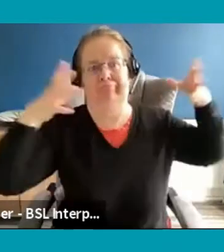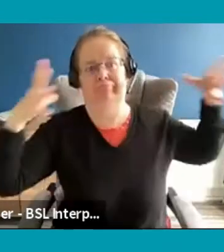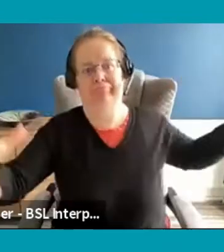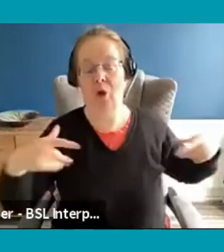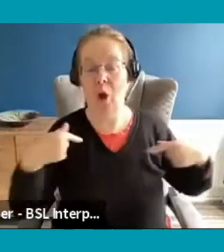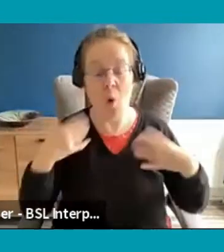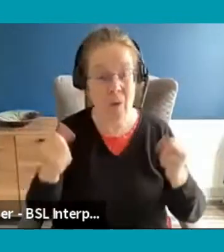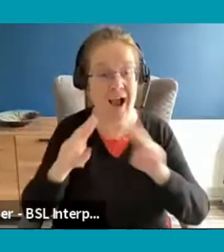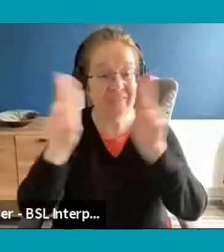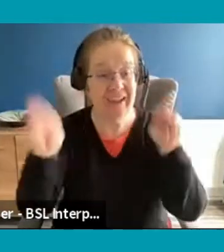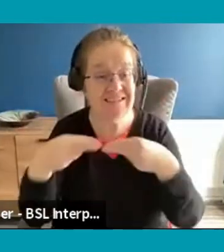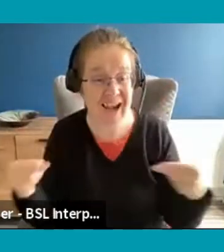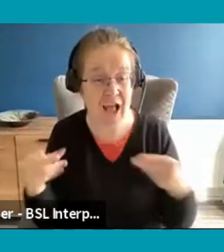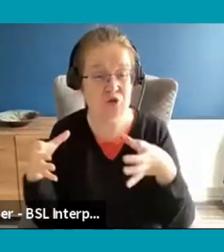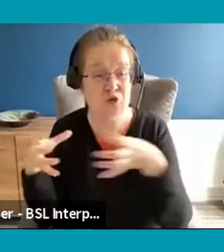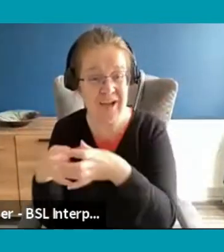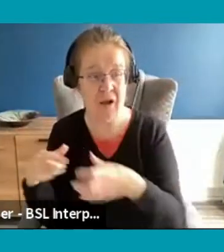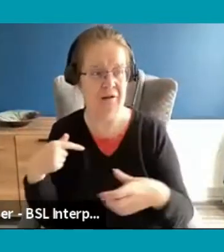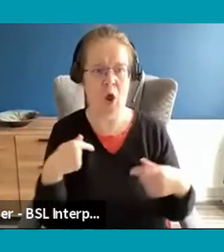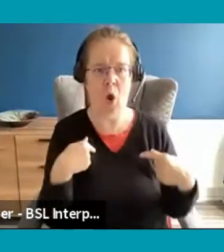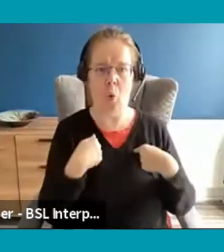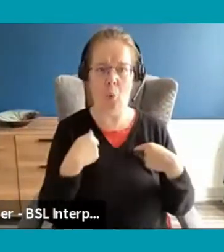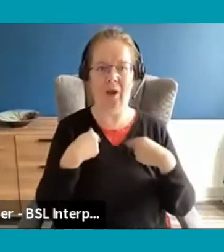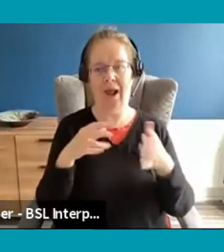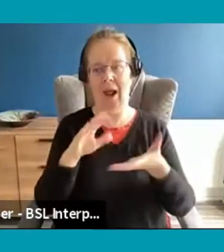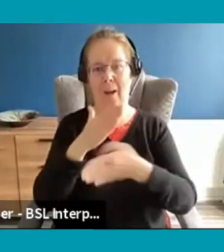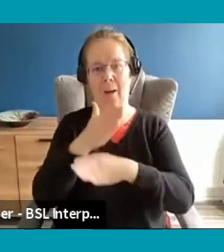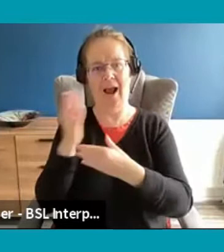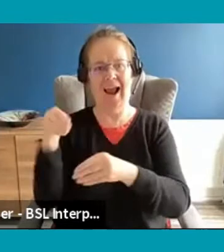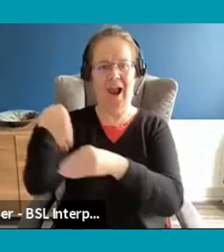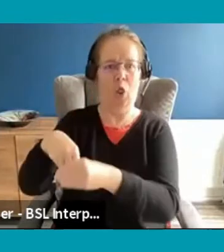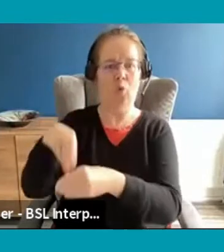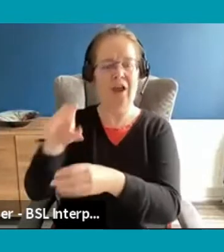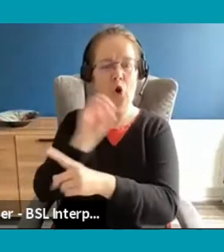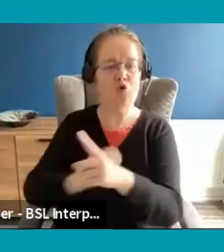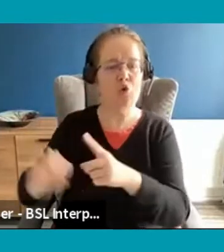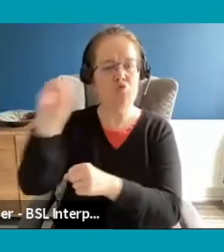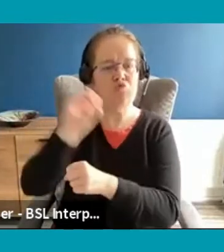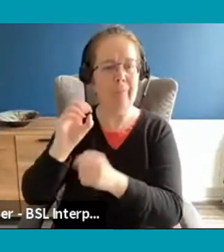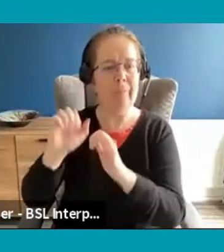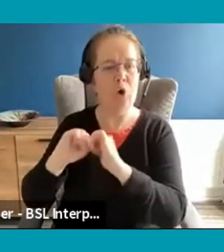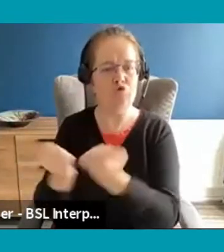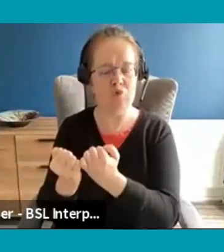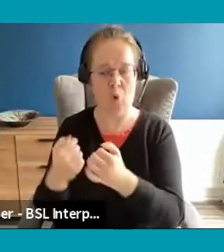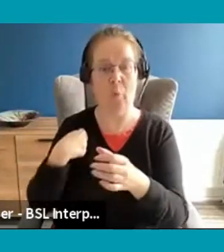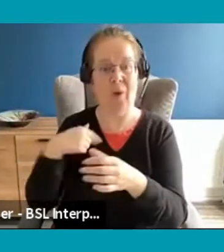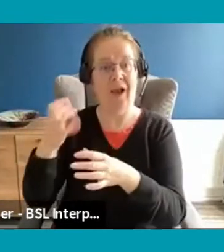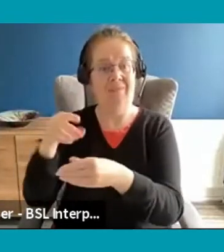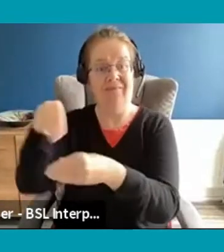so we we are part of a larger European group. And so we have international... We have people who focus on